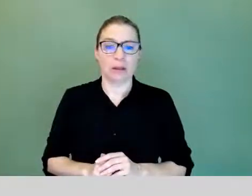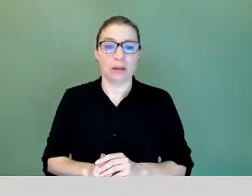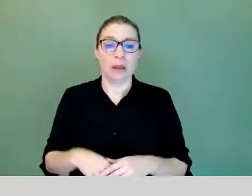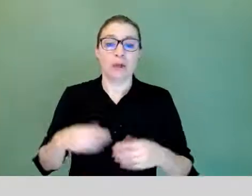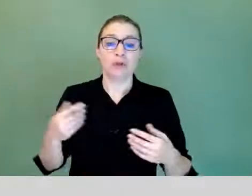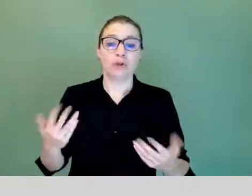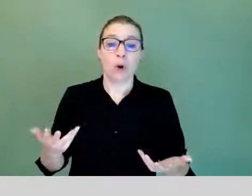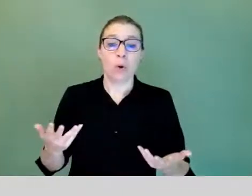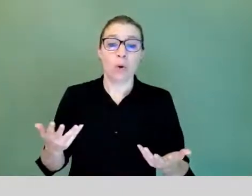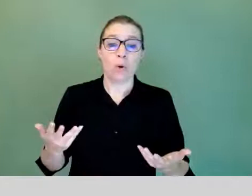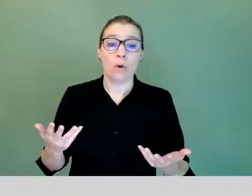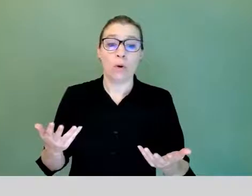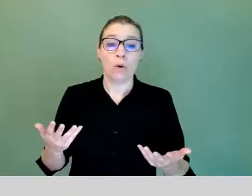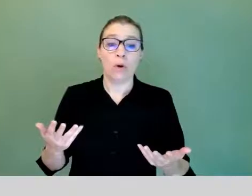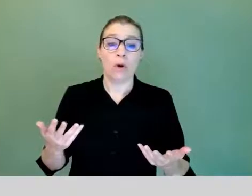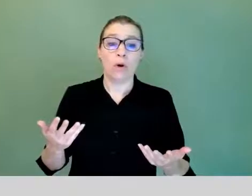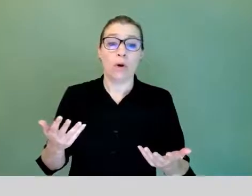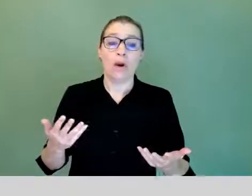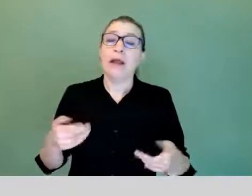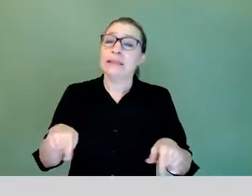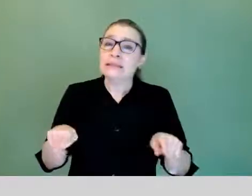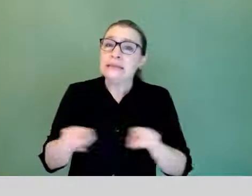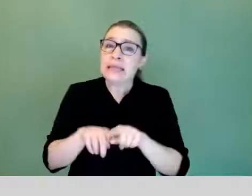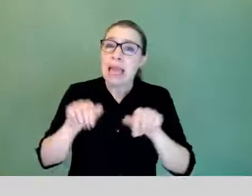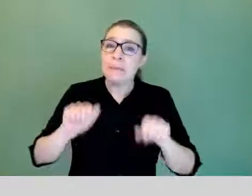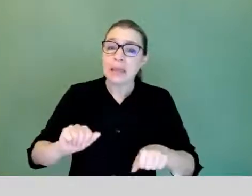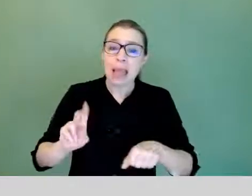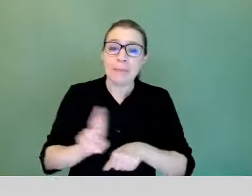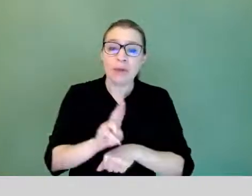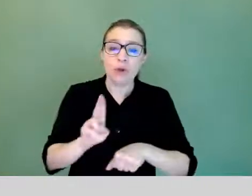So the same can be used to perform the attacks.